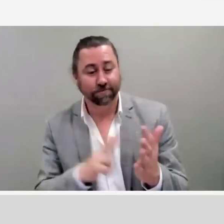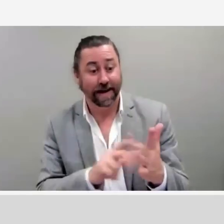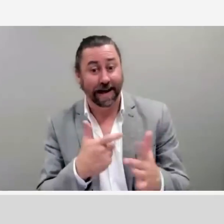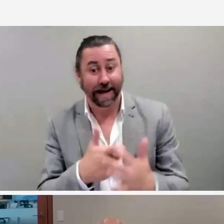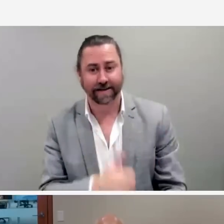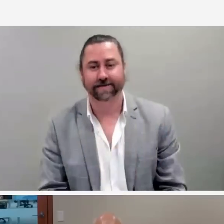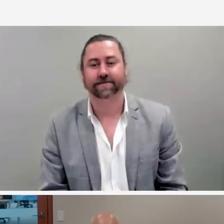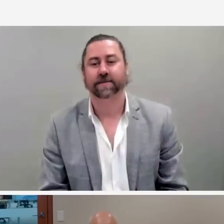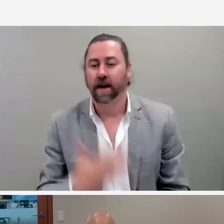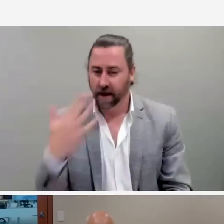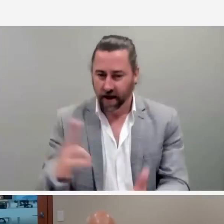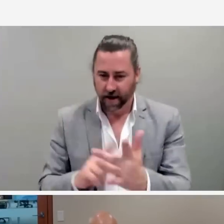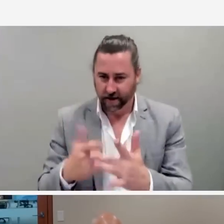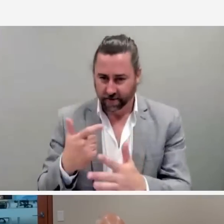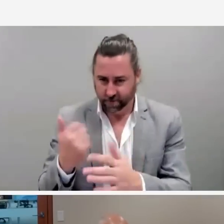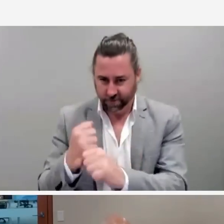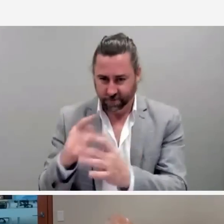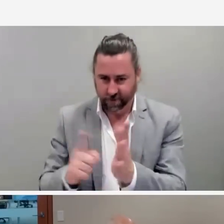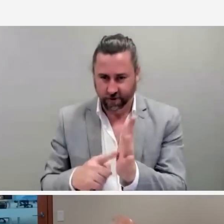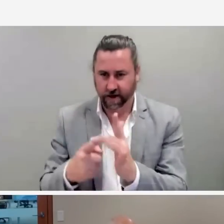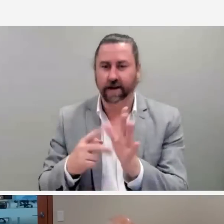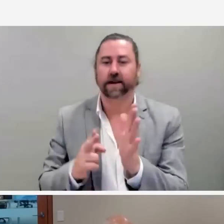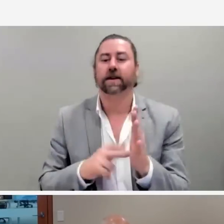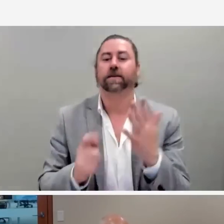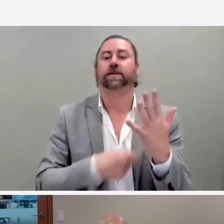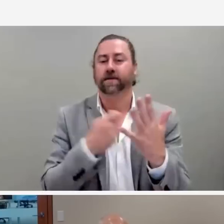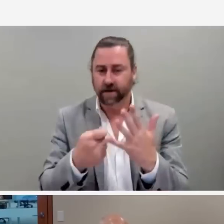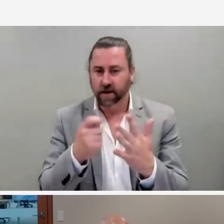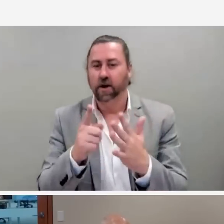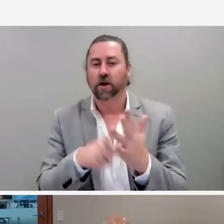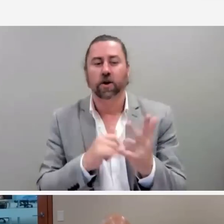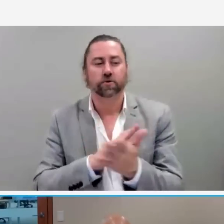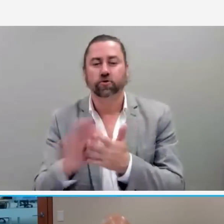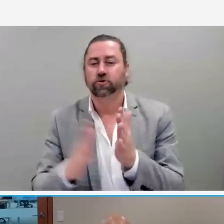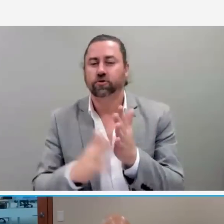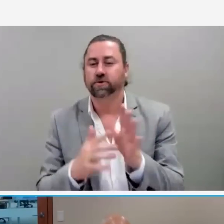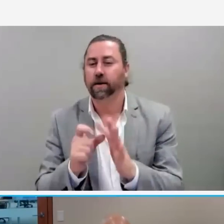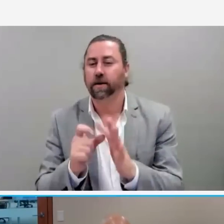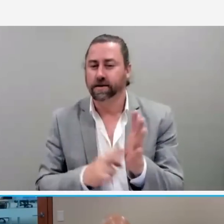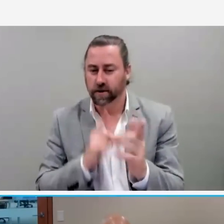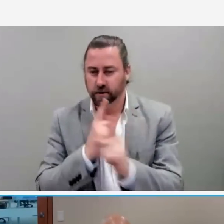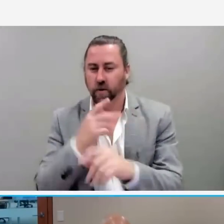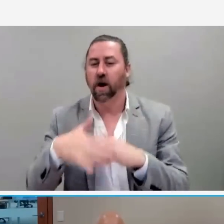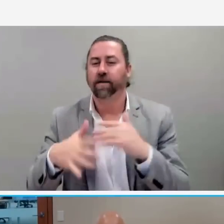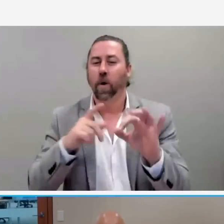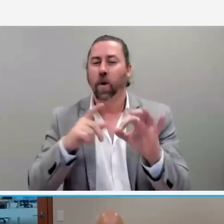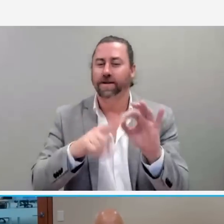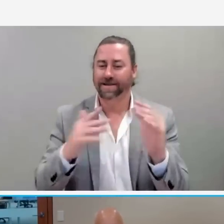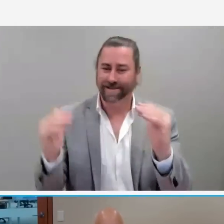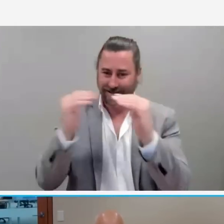Great. Thanks Gillian. So our final speaker this afternoon is Josh Maldon who will be talking to us about aged care quality standards and after that we'll have time to get into